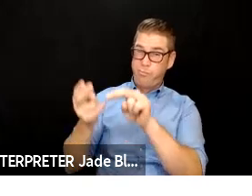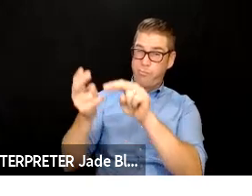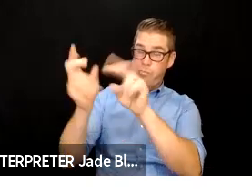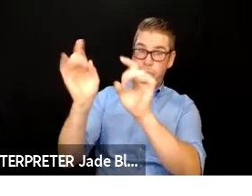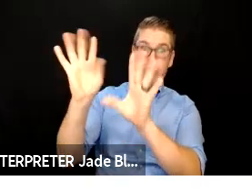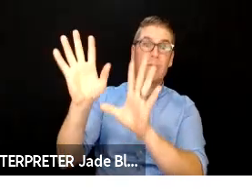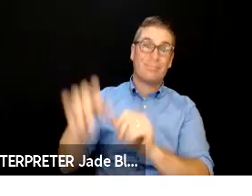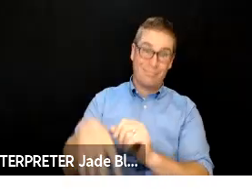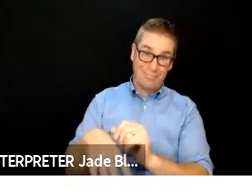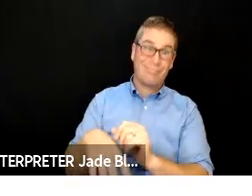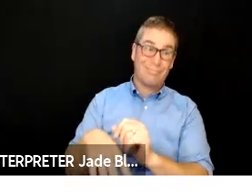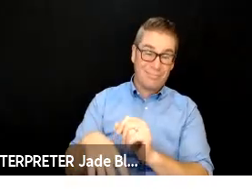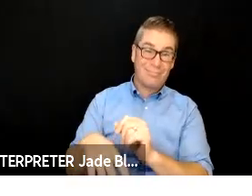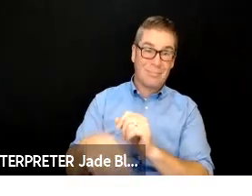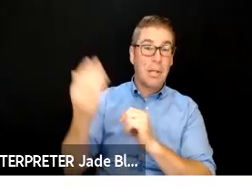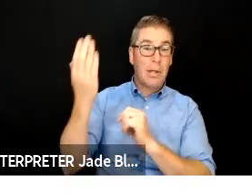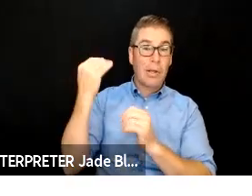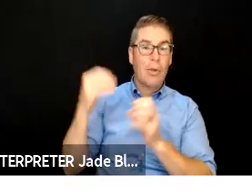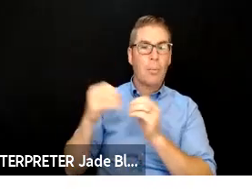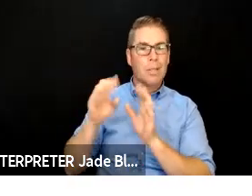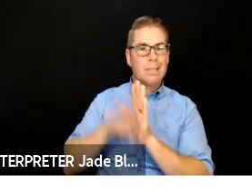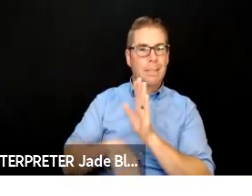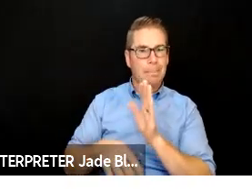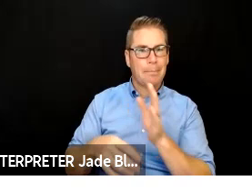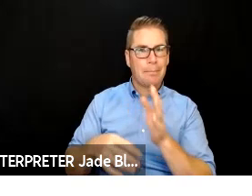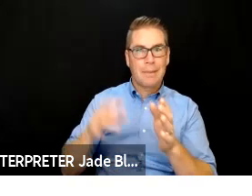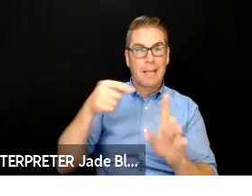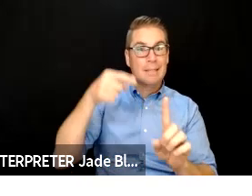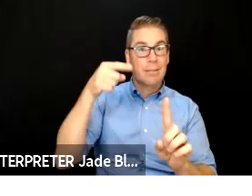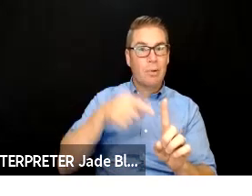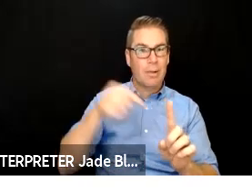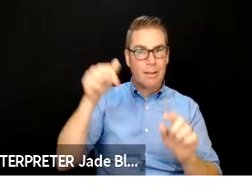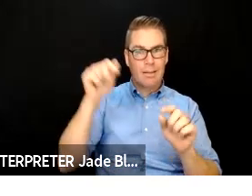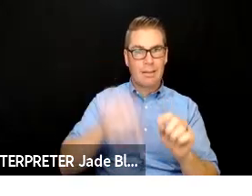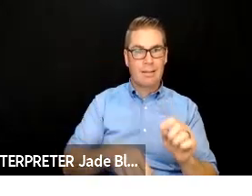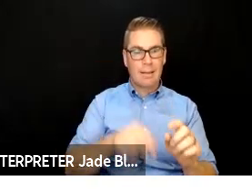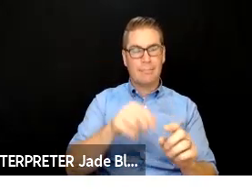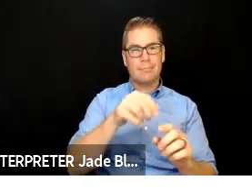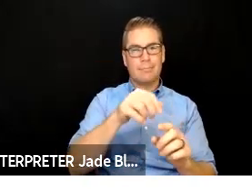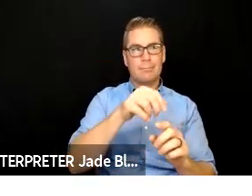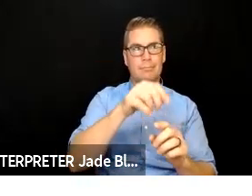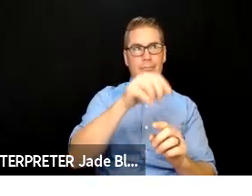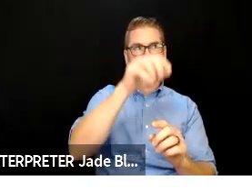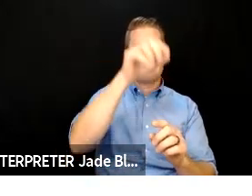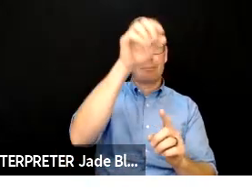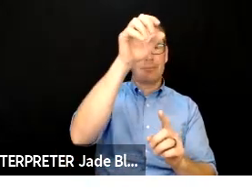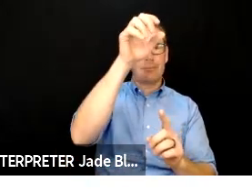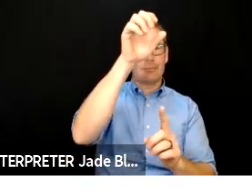Sally Potter: So my point with this slide is to show you that our students today. And, you know, this only even goes to